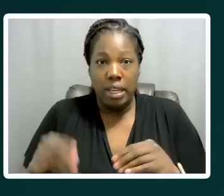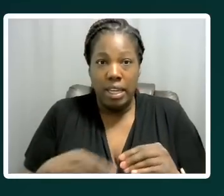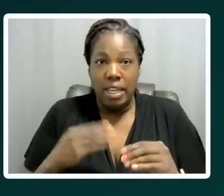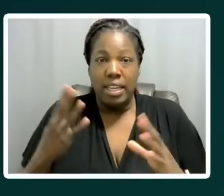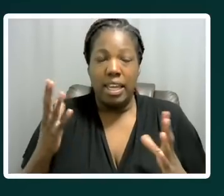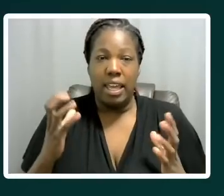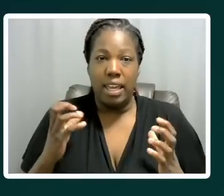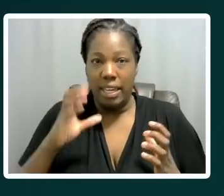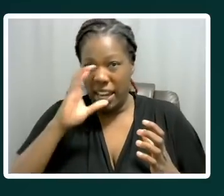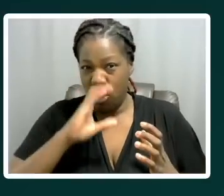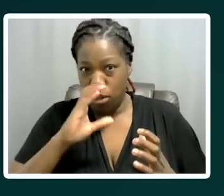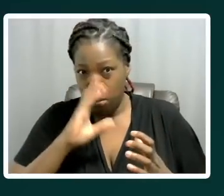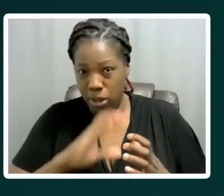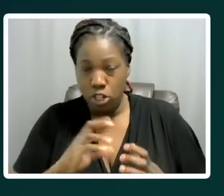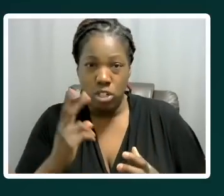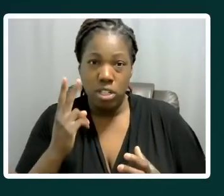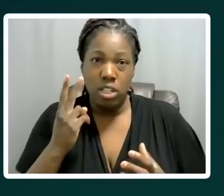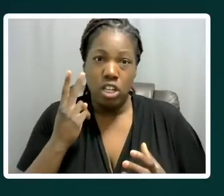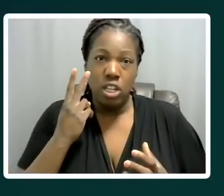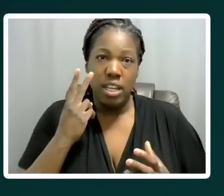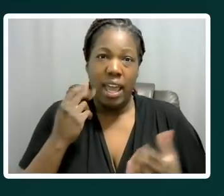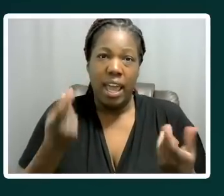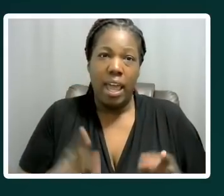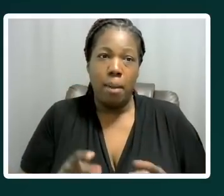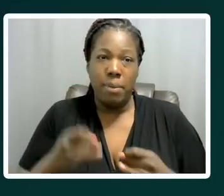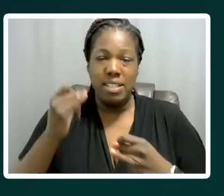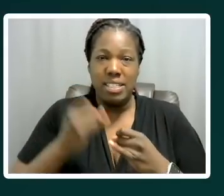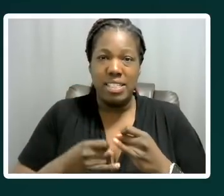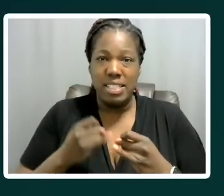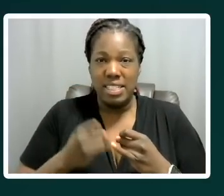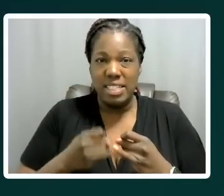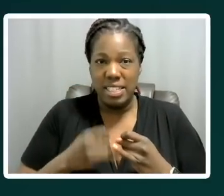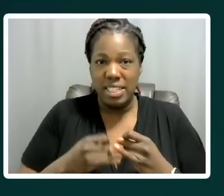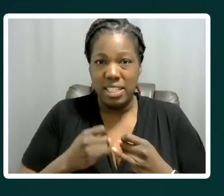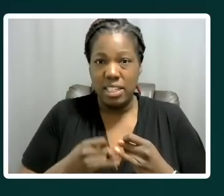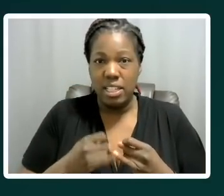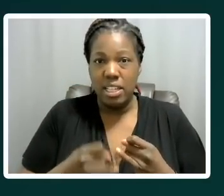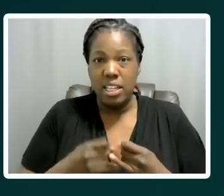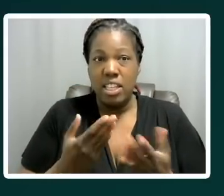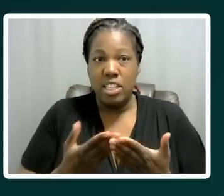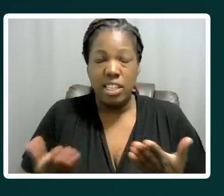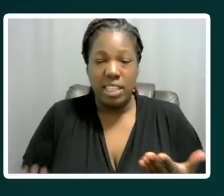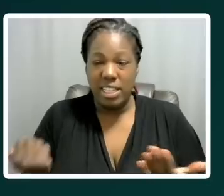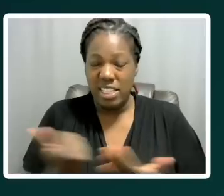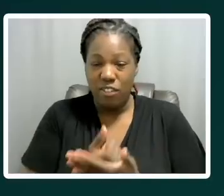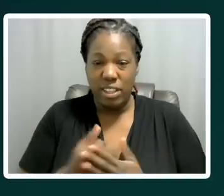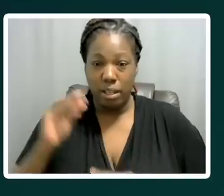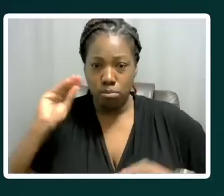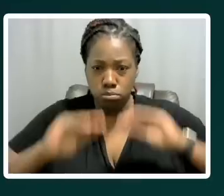in the development lifecycle where the assets are in, we're sort of doing our last rounds